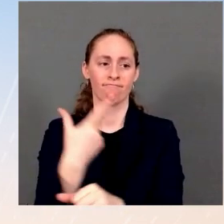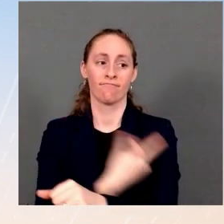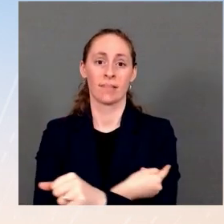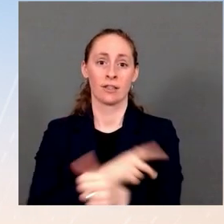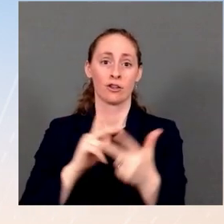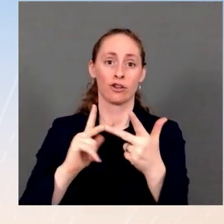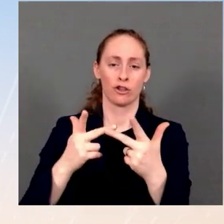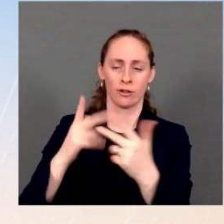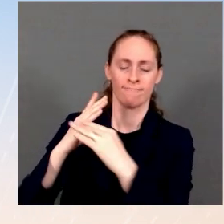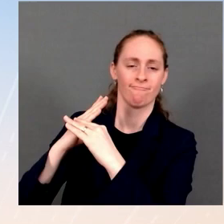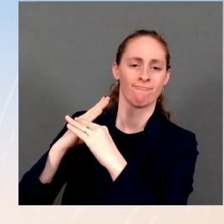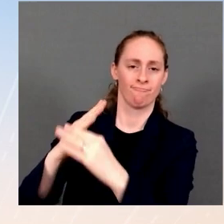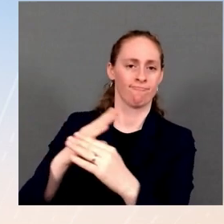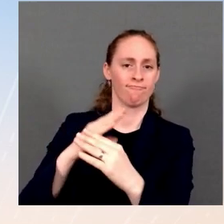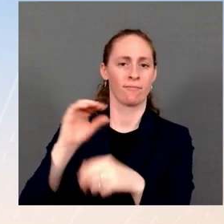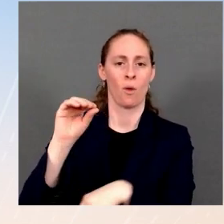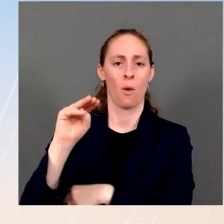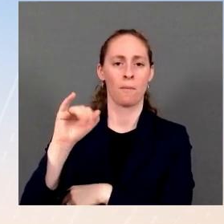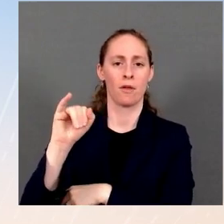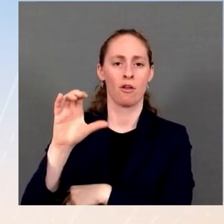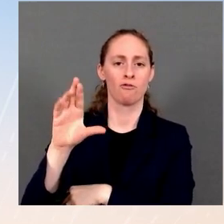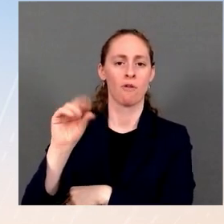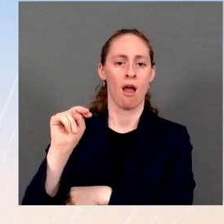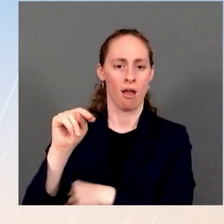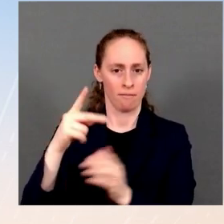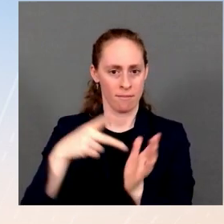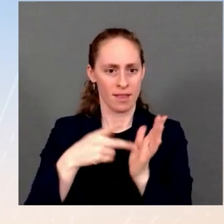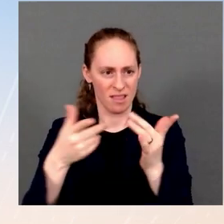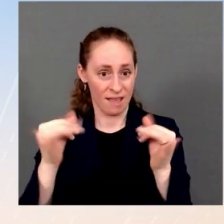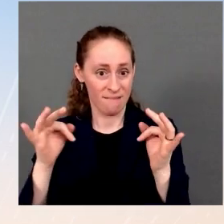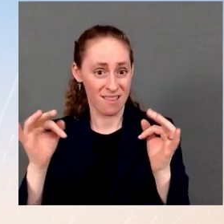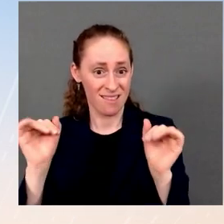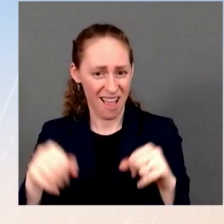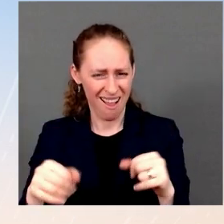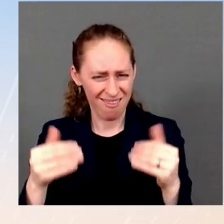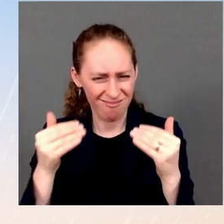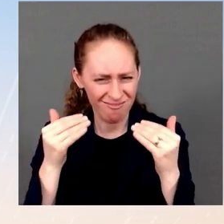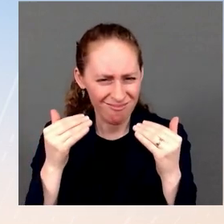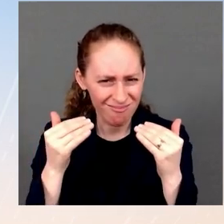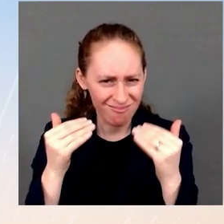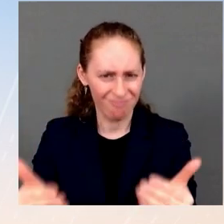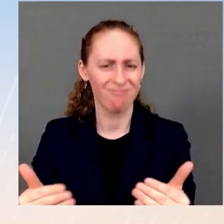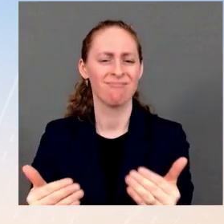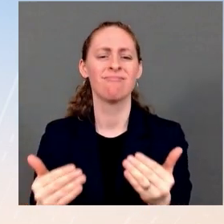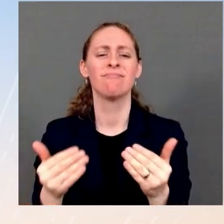And, through the winter plan, as I just mentioned, we have AARP doing extensive outreach